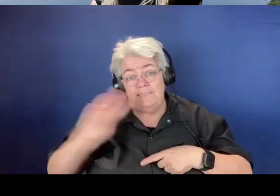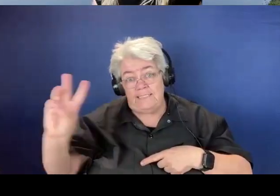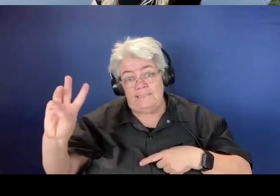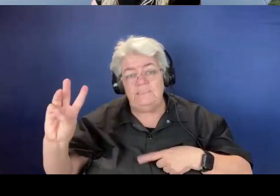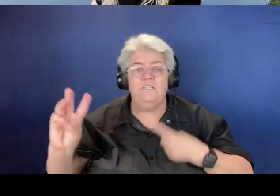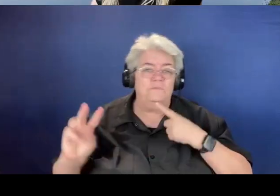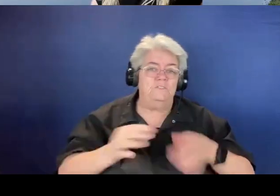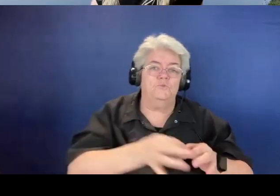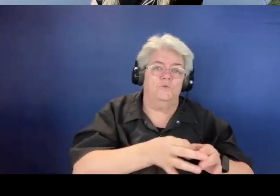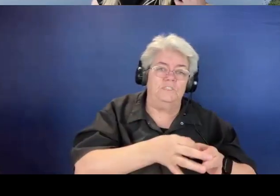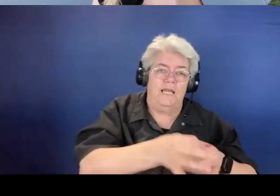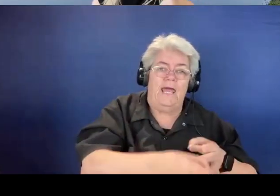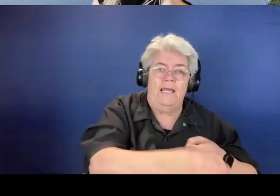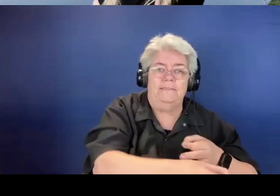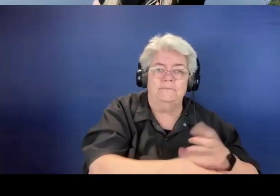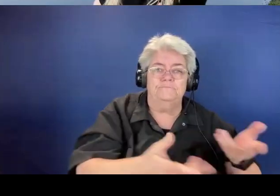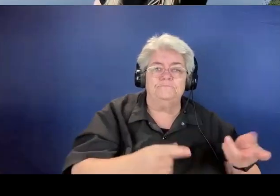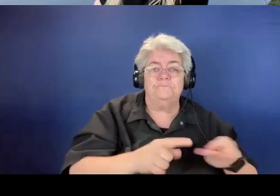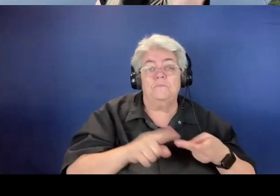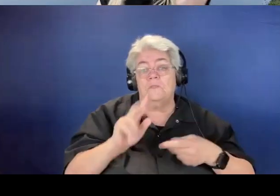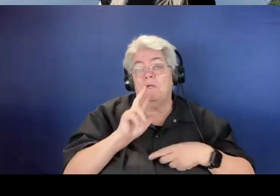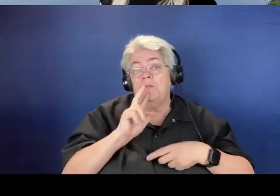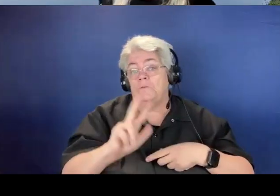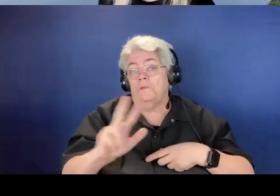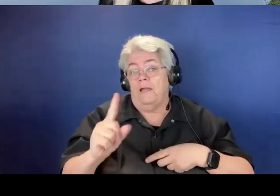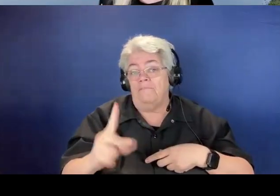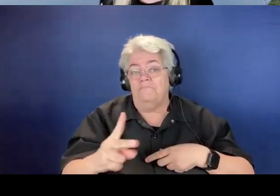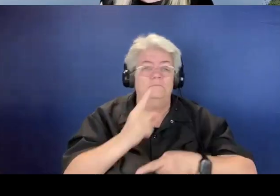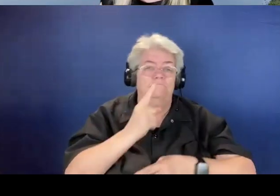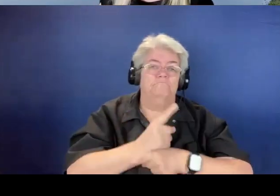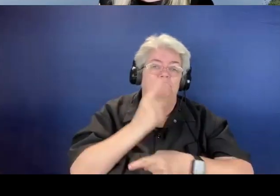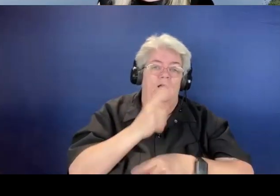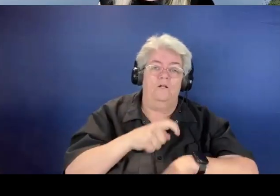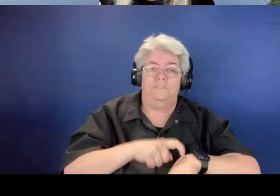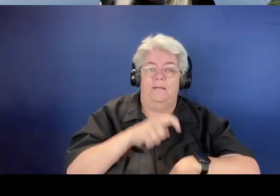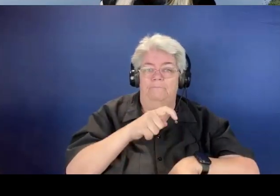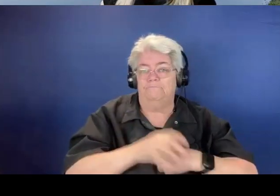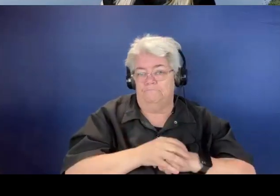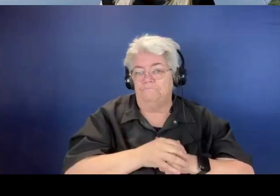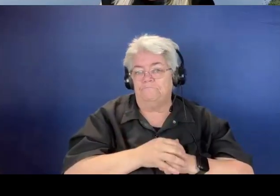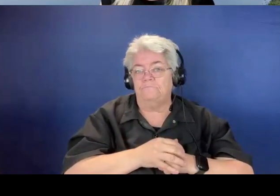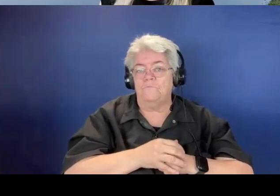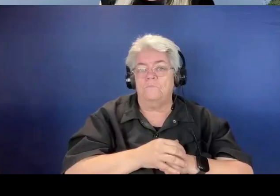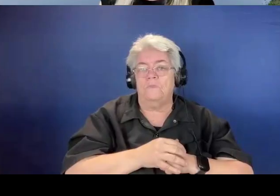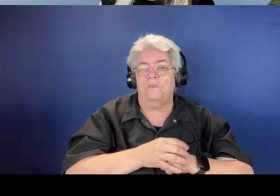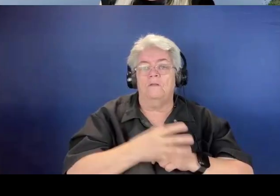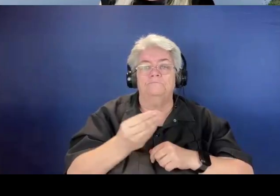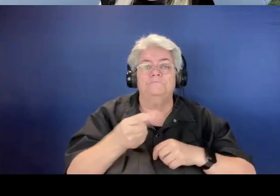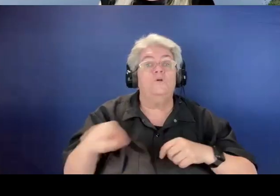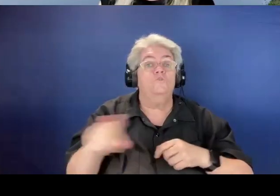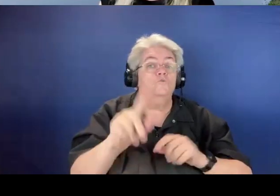If they're around three and a half years old, they're right on target. So, that's one thing, another thing that you should be doing. All right.